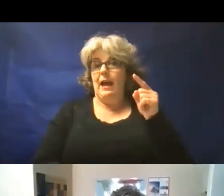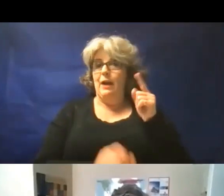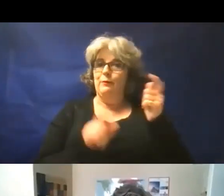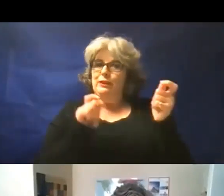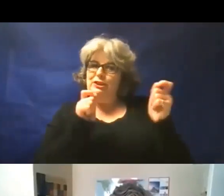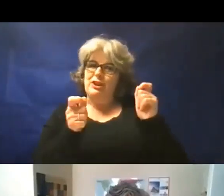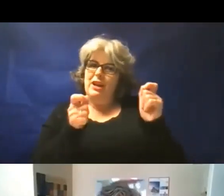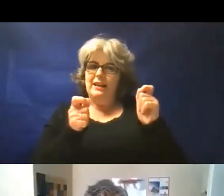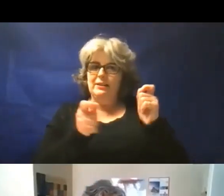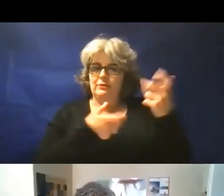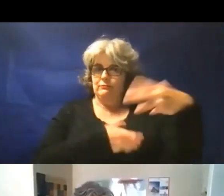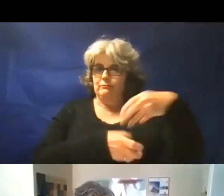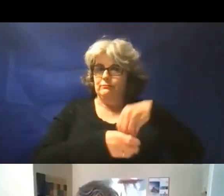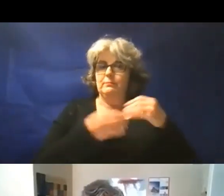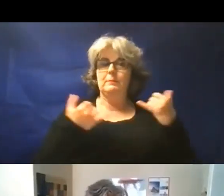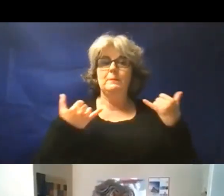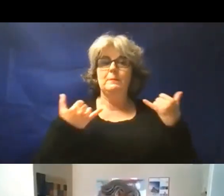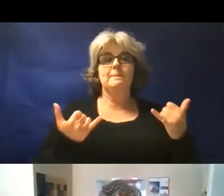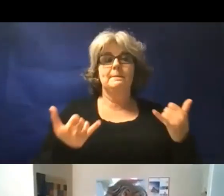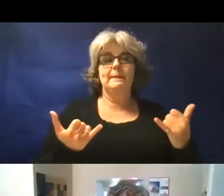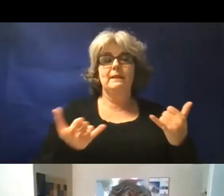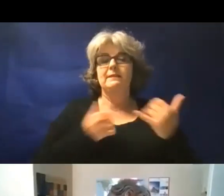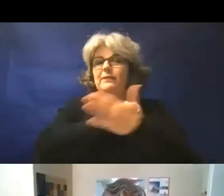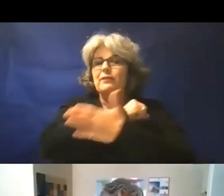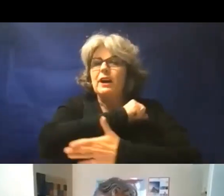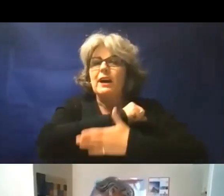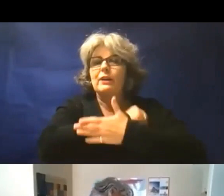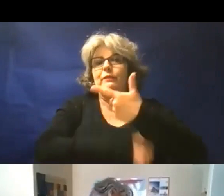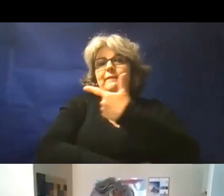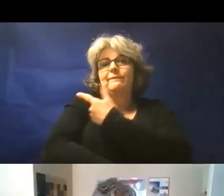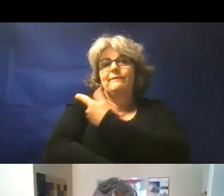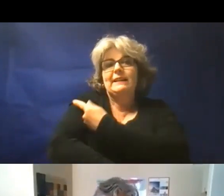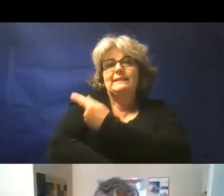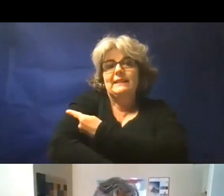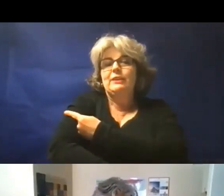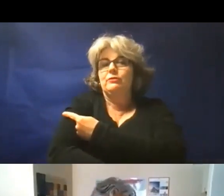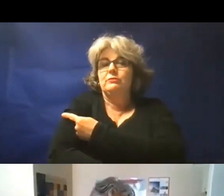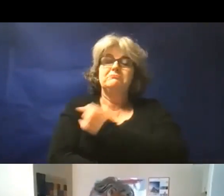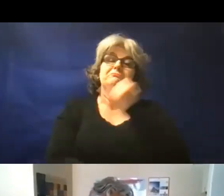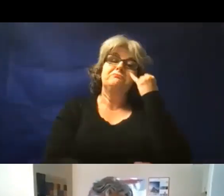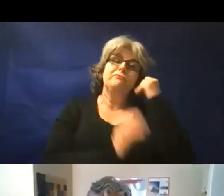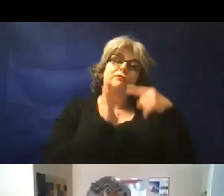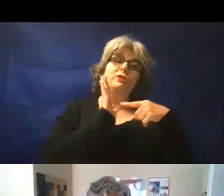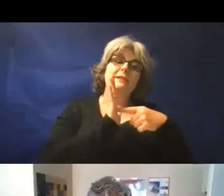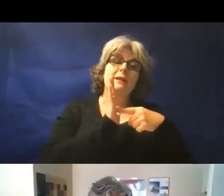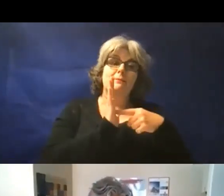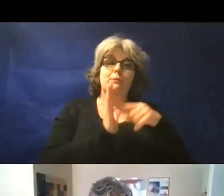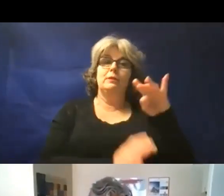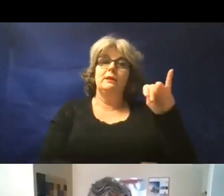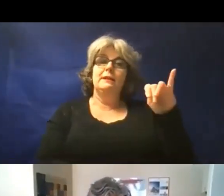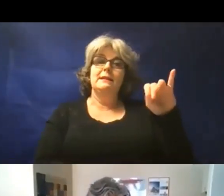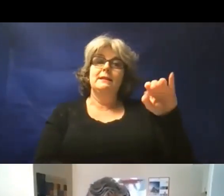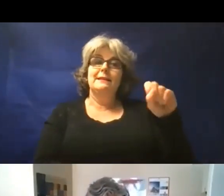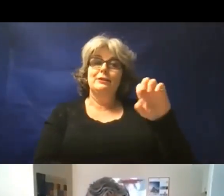take into account a country's vaccination coverage so for example Israel those graphs that i showed